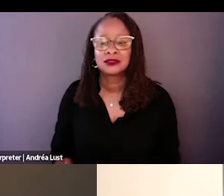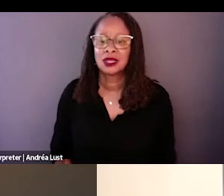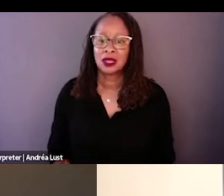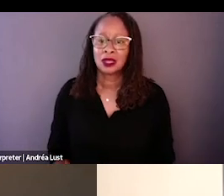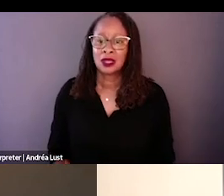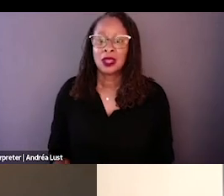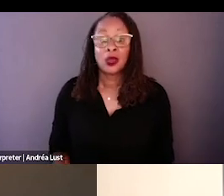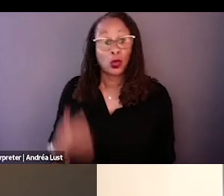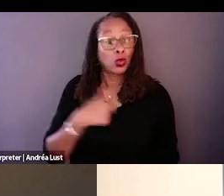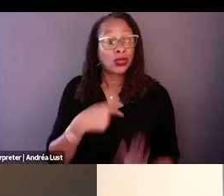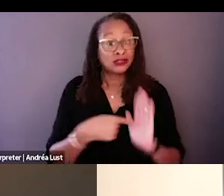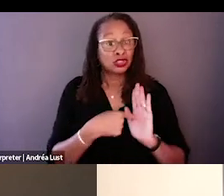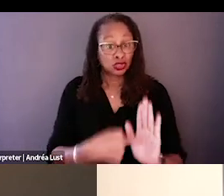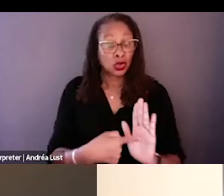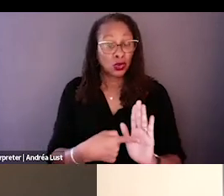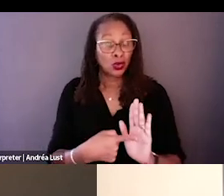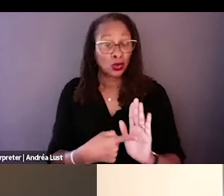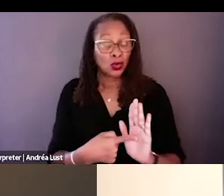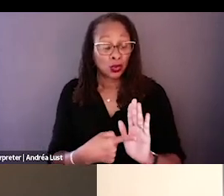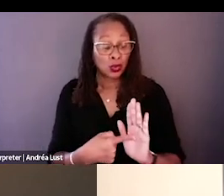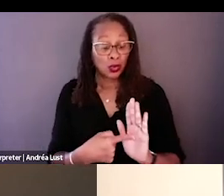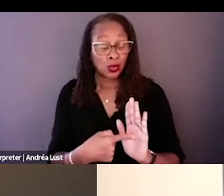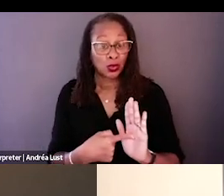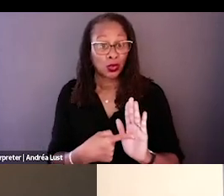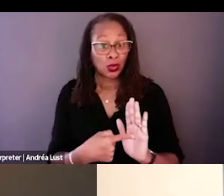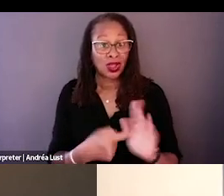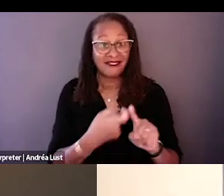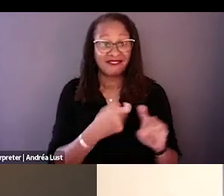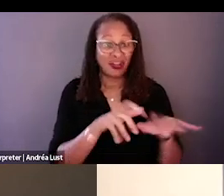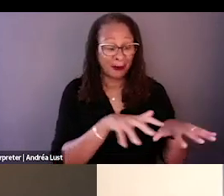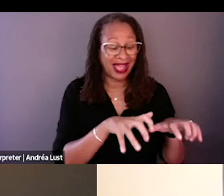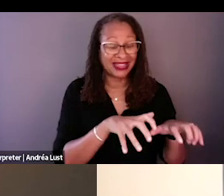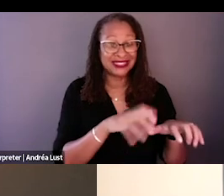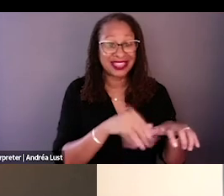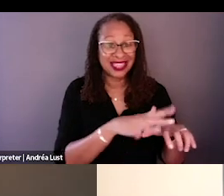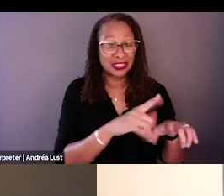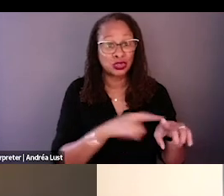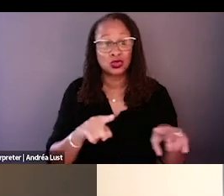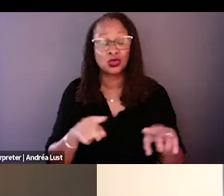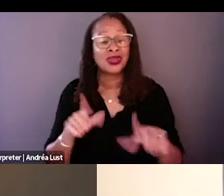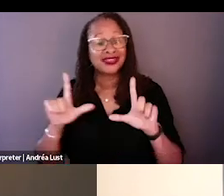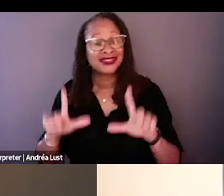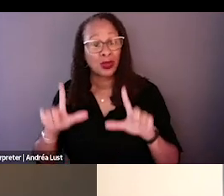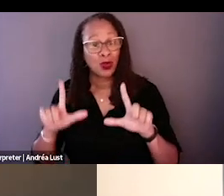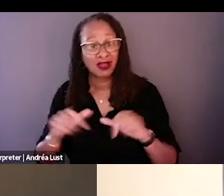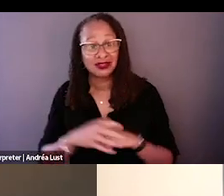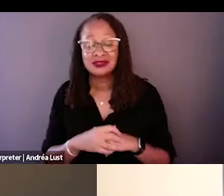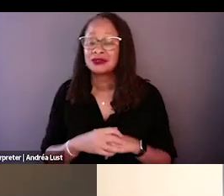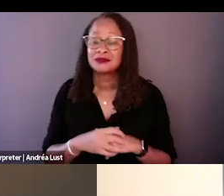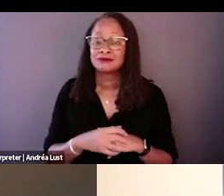It's also some of the survivors remembered going to the movies and even what films they saw.